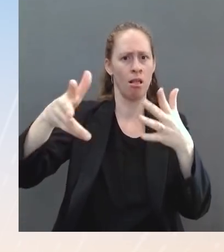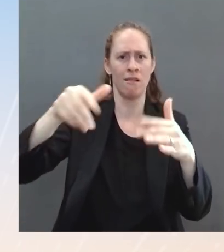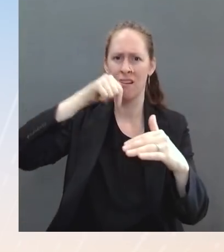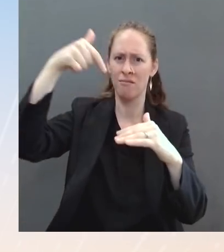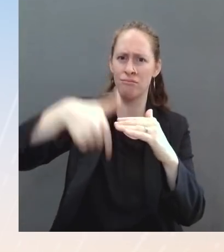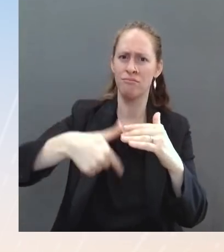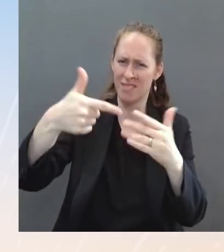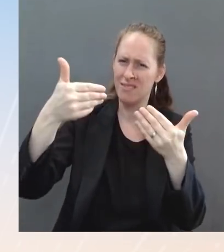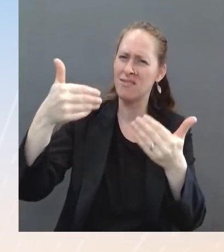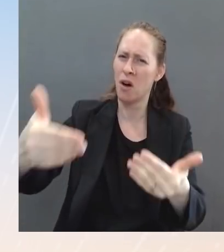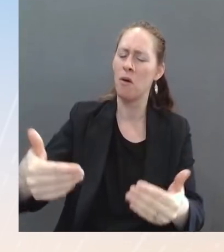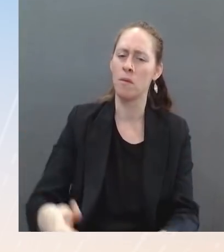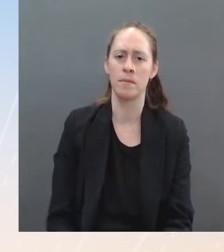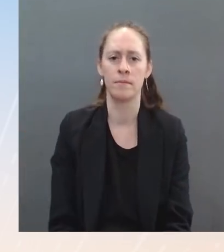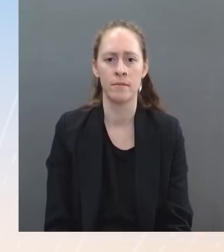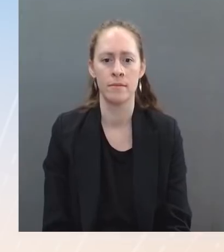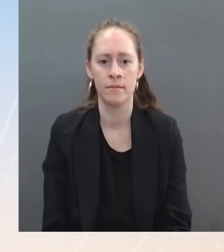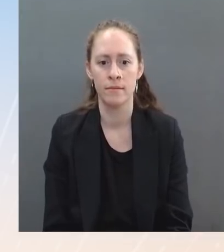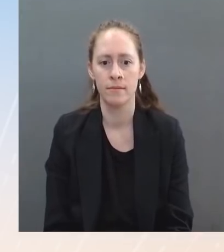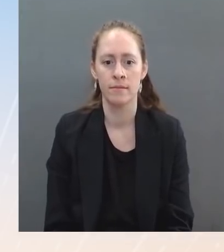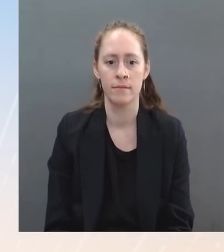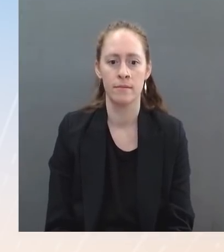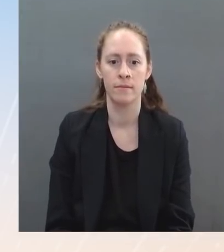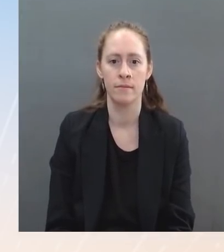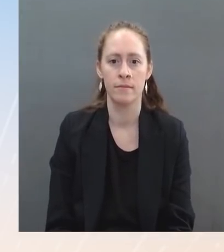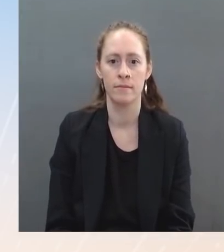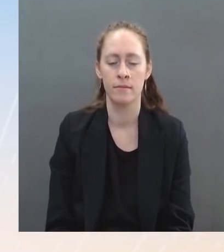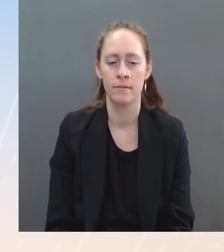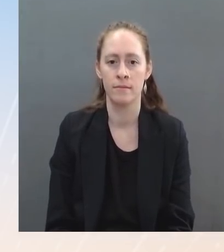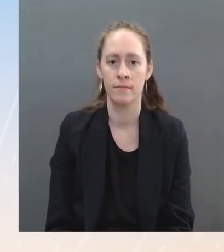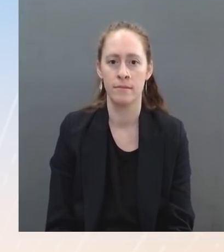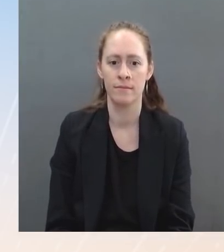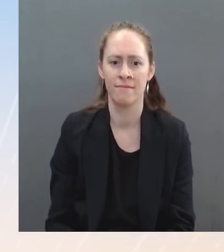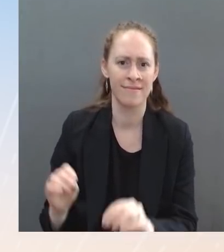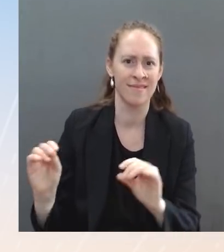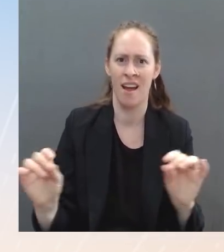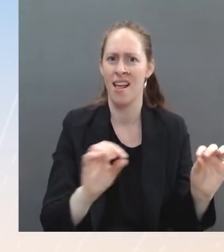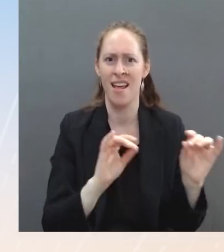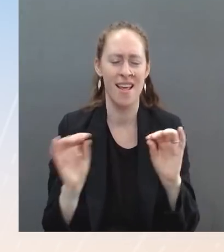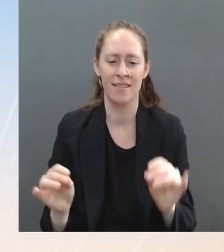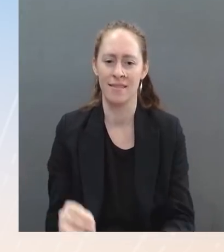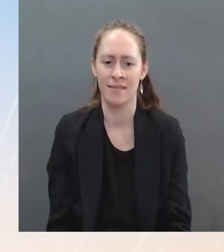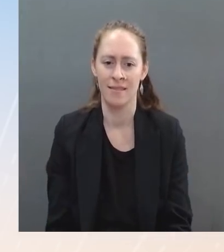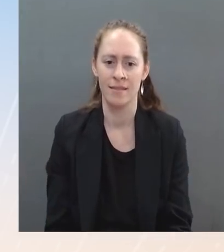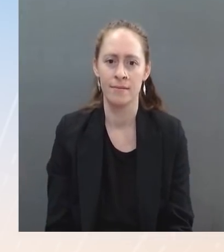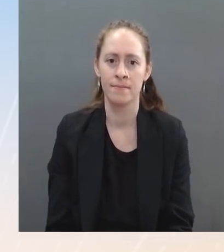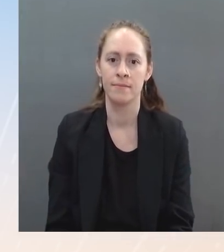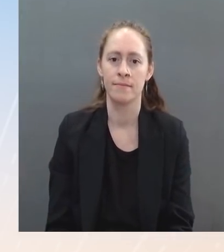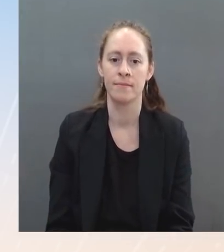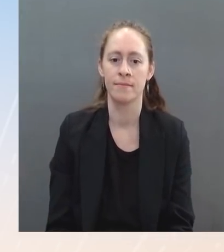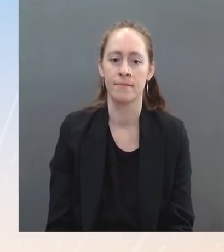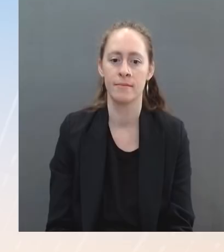The Press: Brian -- I'm sorry. Brian. Mr. Deese: As I said, it's uncertain, and so I'll let the President -- >> The Press: Brian, so since -- The Press: Does that -- what's a fair price -- The Press: Sorry, they called on me.